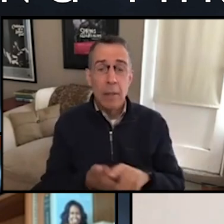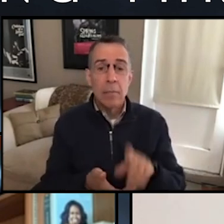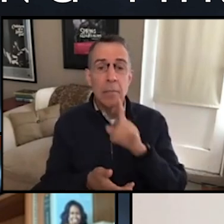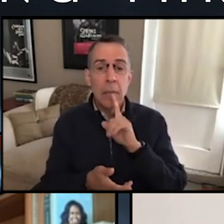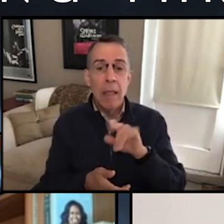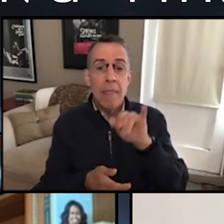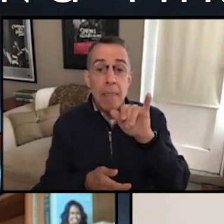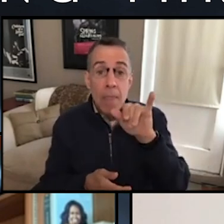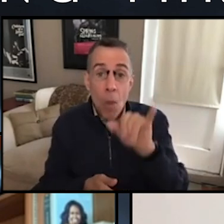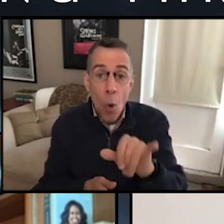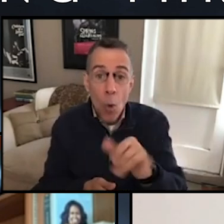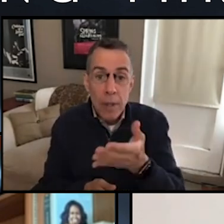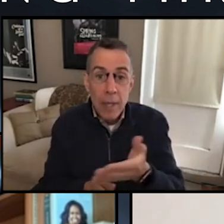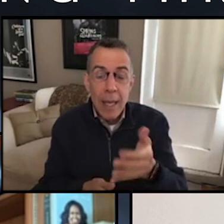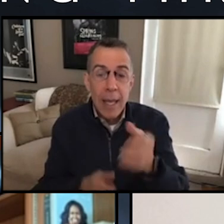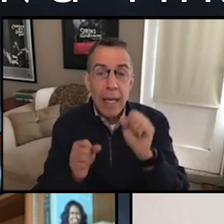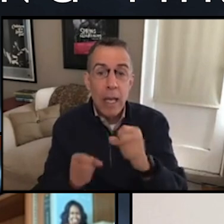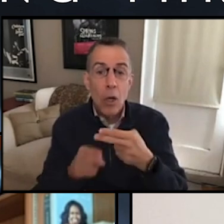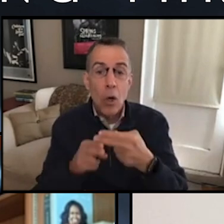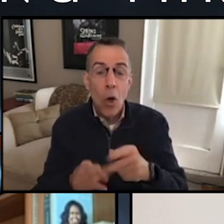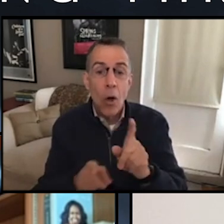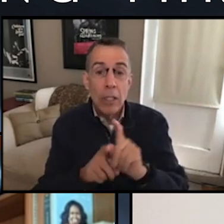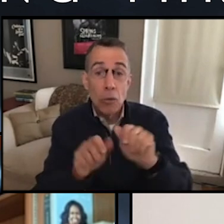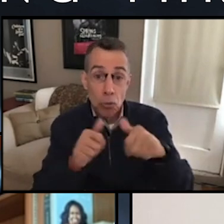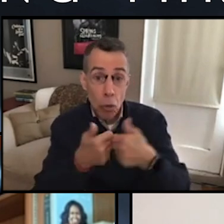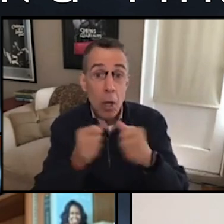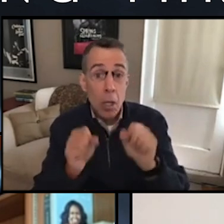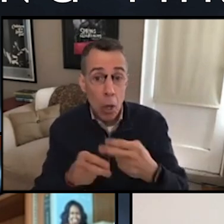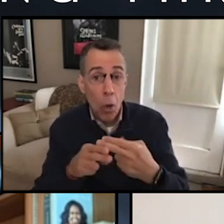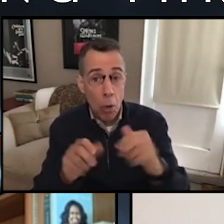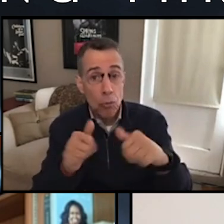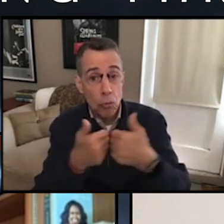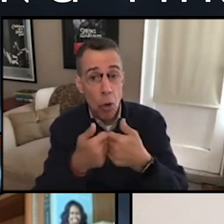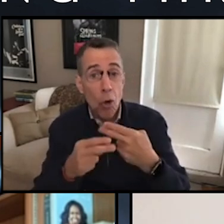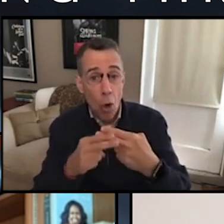that could easily be labeled as challenges or obstacles that are the